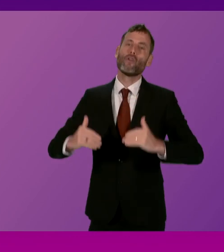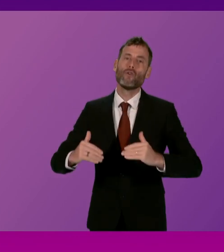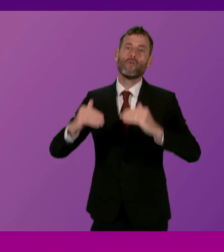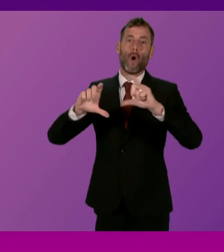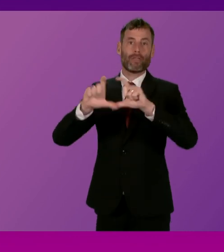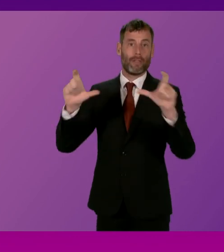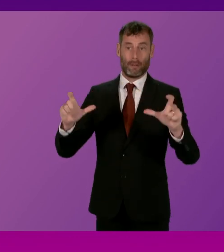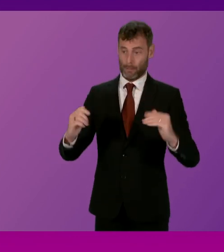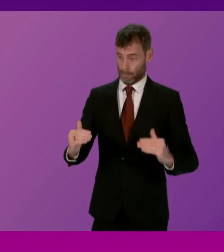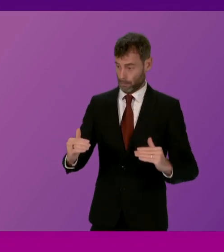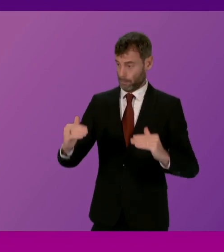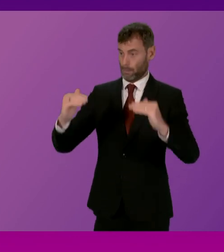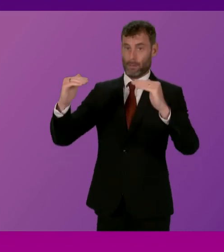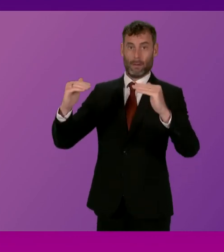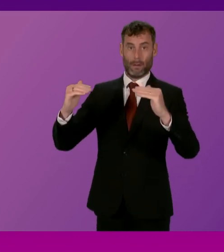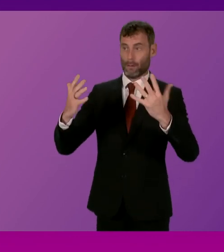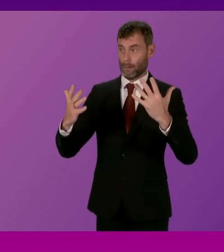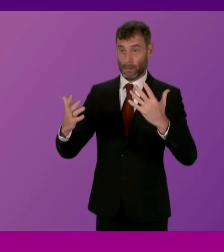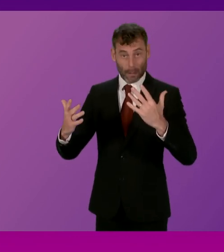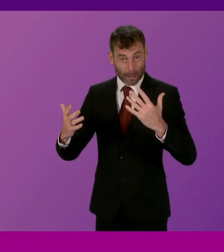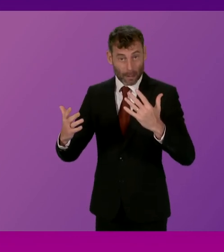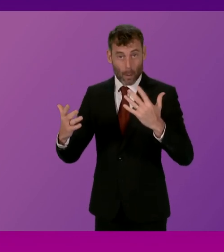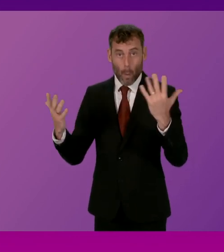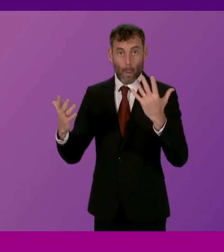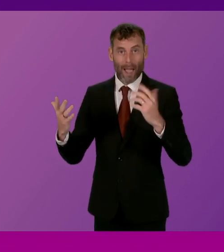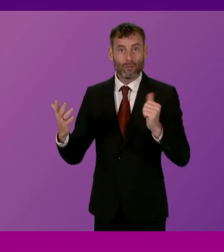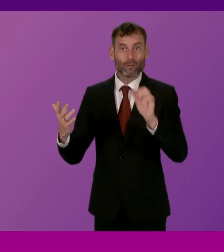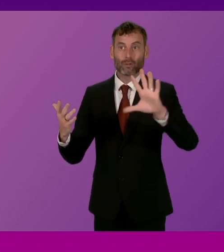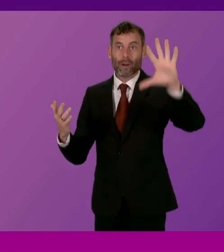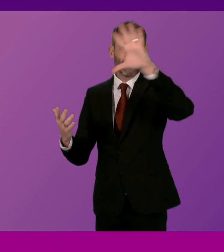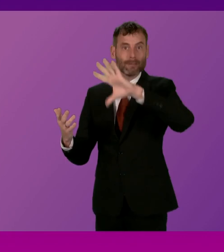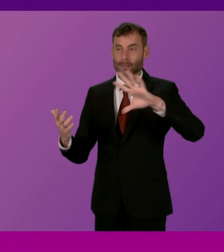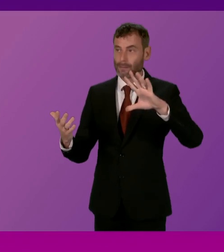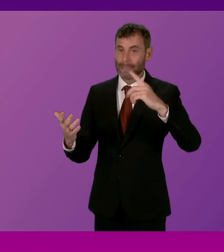It managed to go up to Stranraer, but it excluded the rest of Scotland.